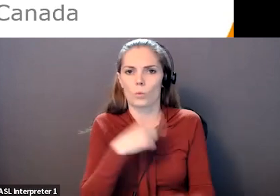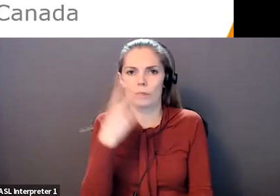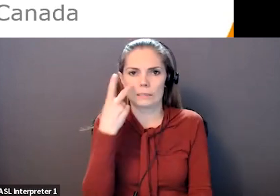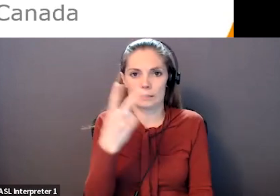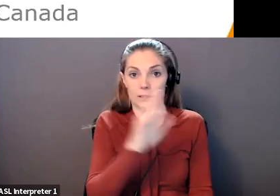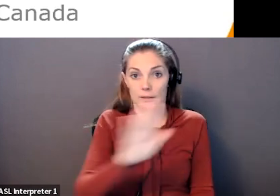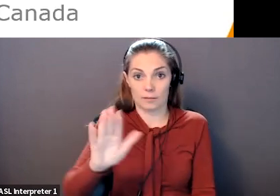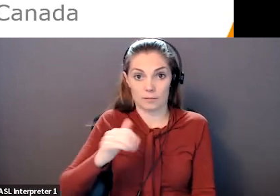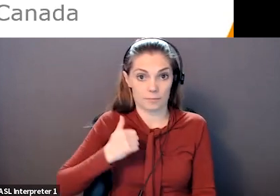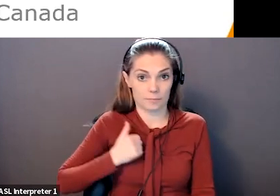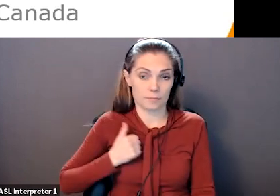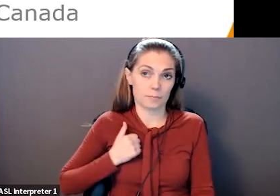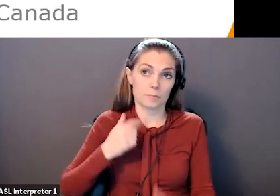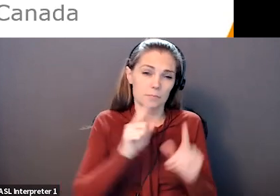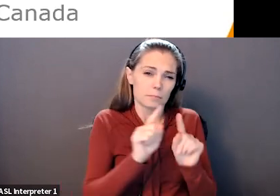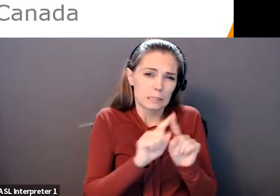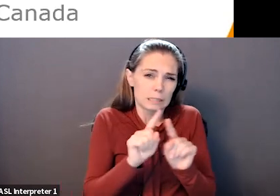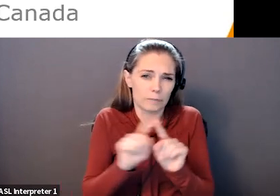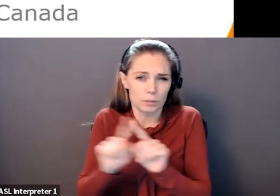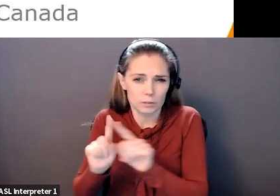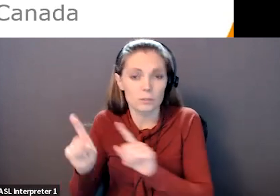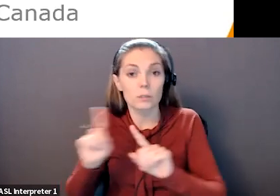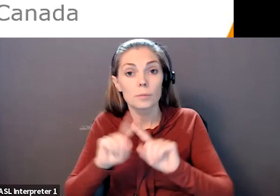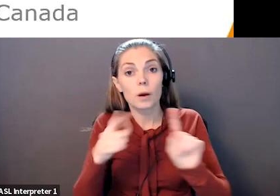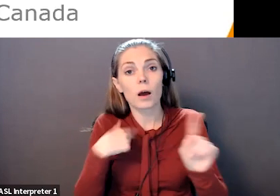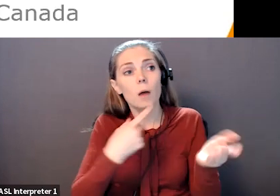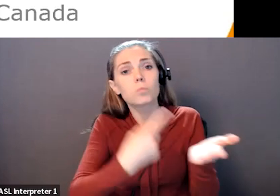but in discussions with other compensation boards it doesn't dramatically shift.